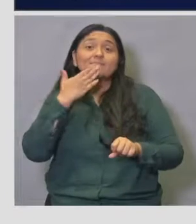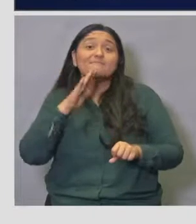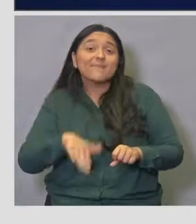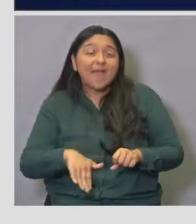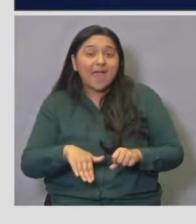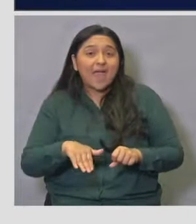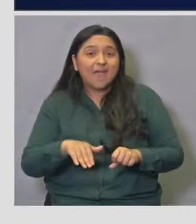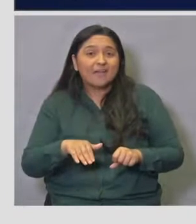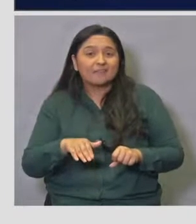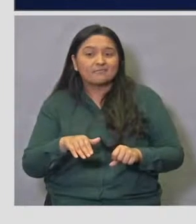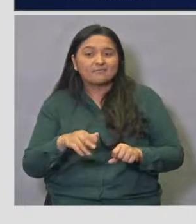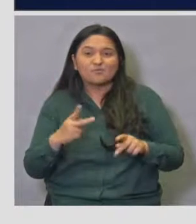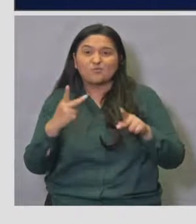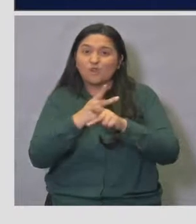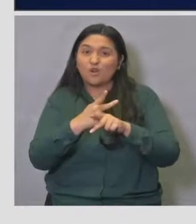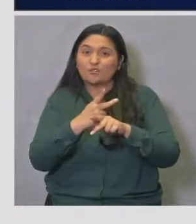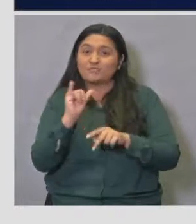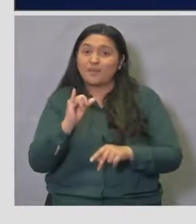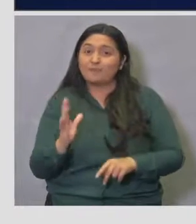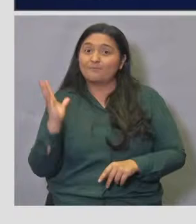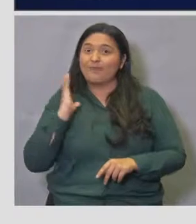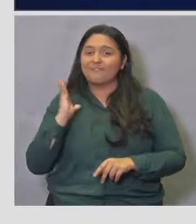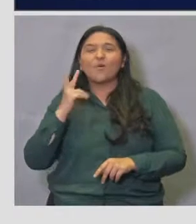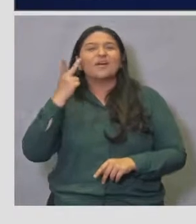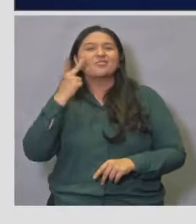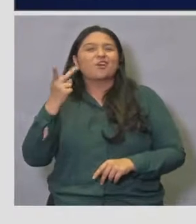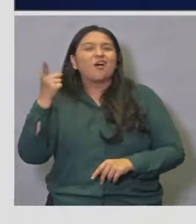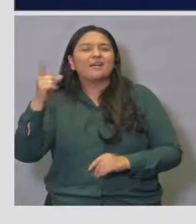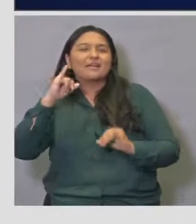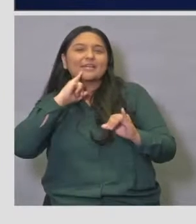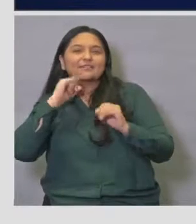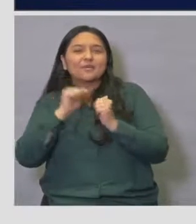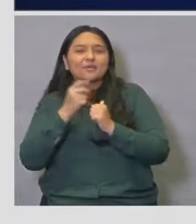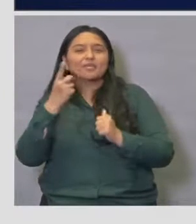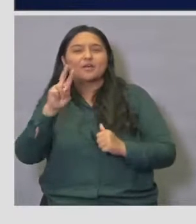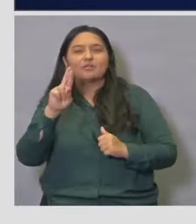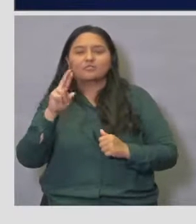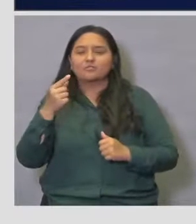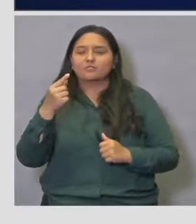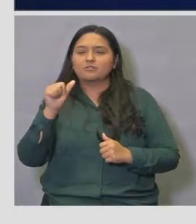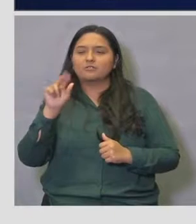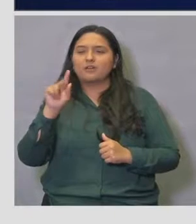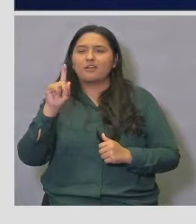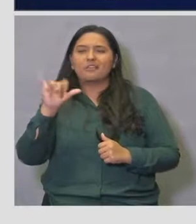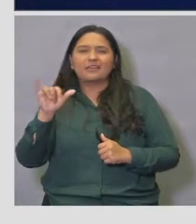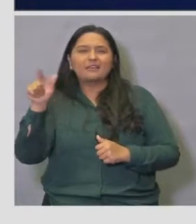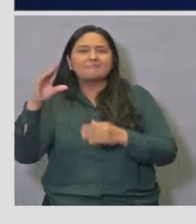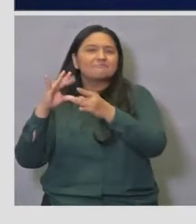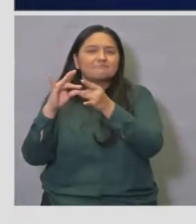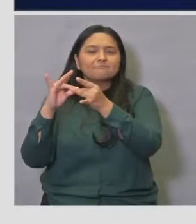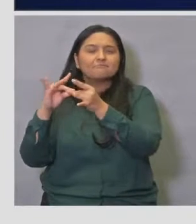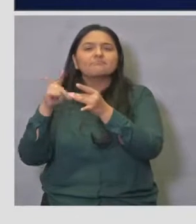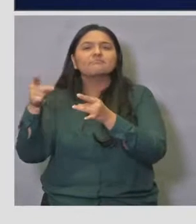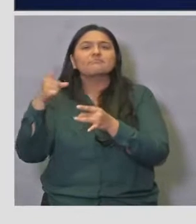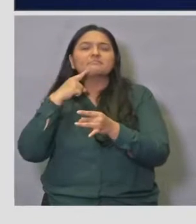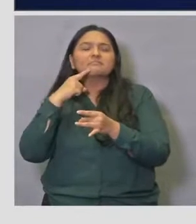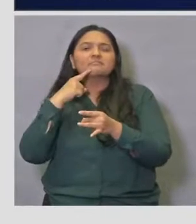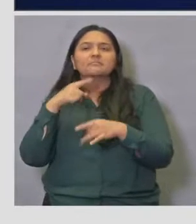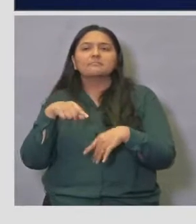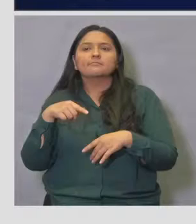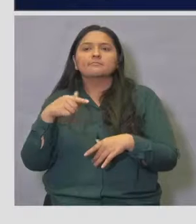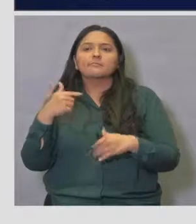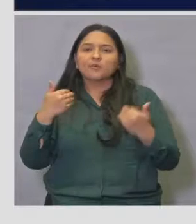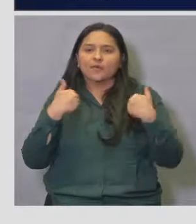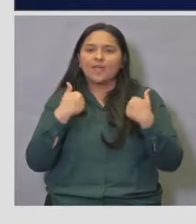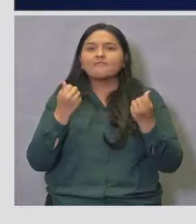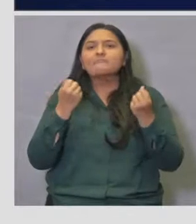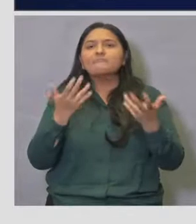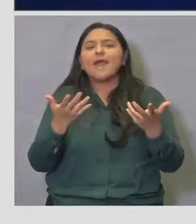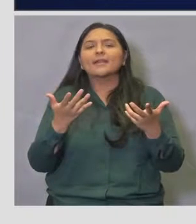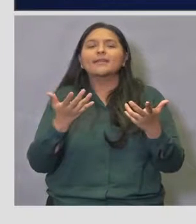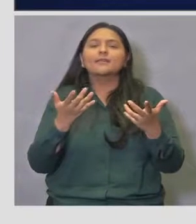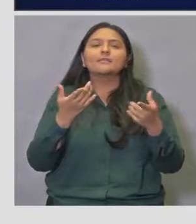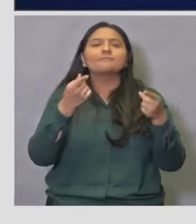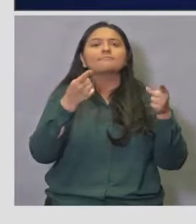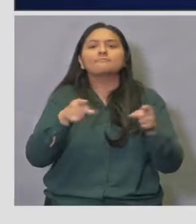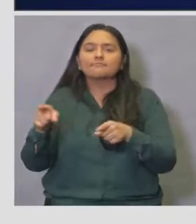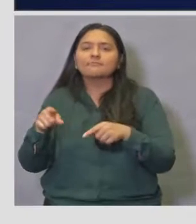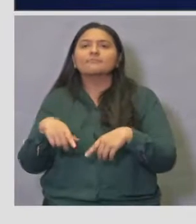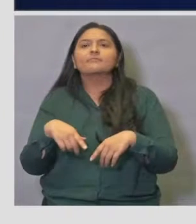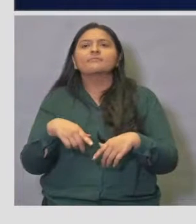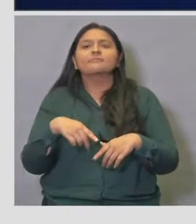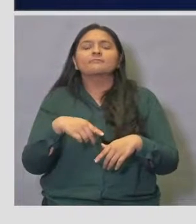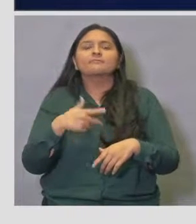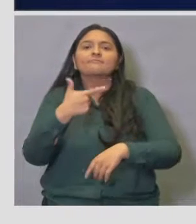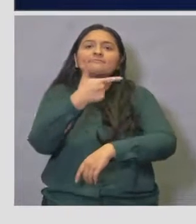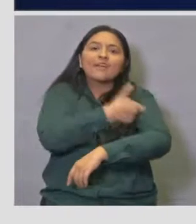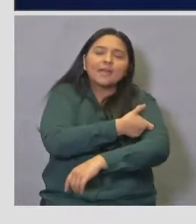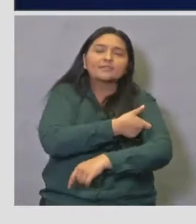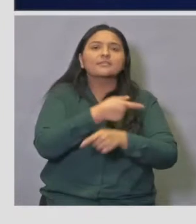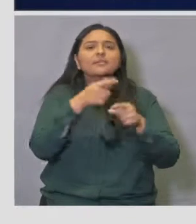I SAW SOME REPORTING THIS